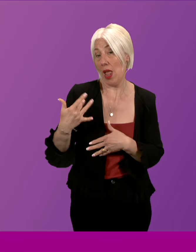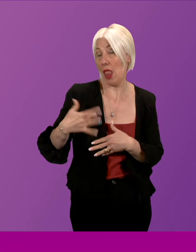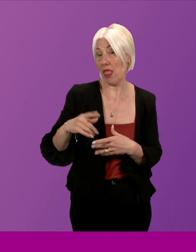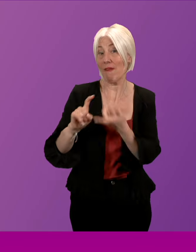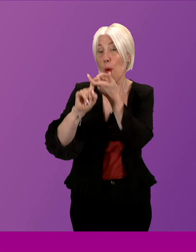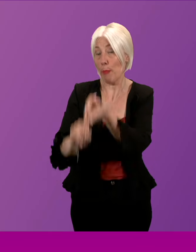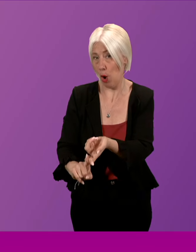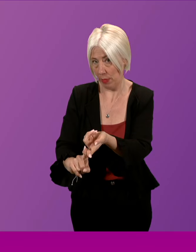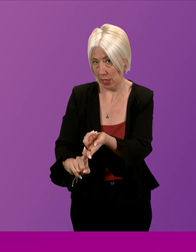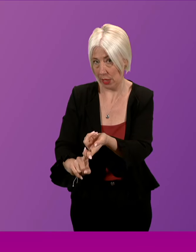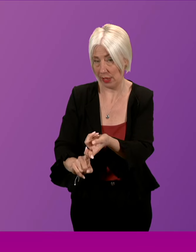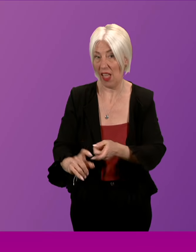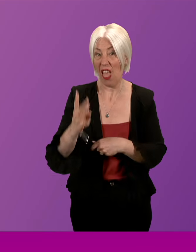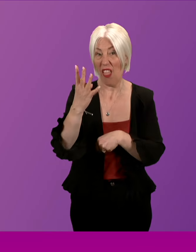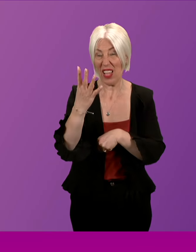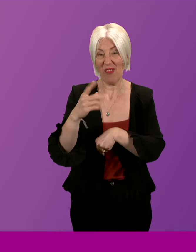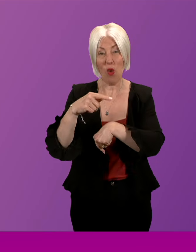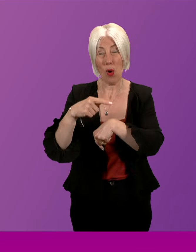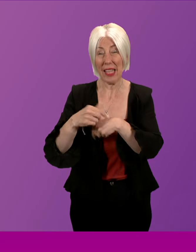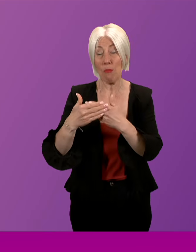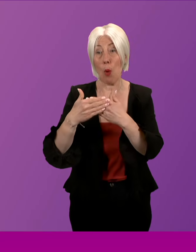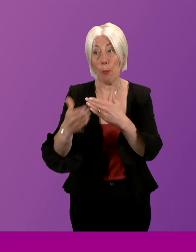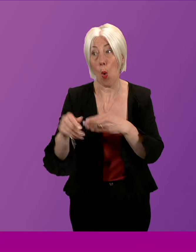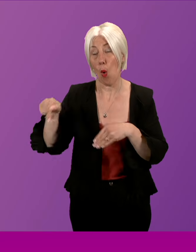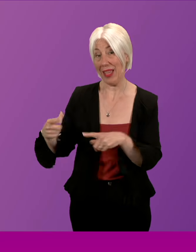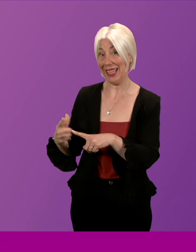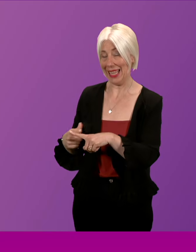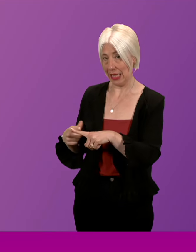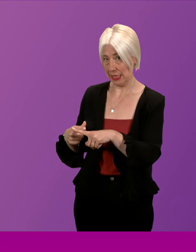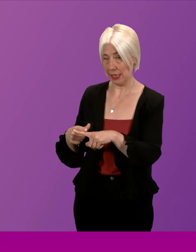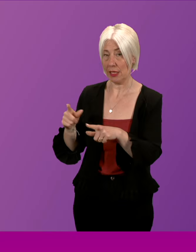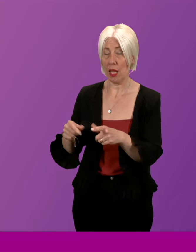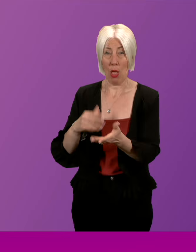That is four times longer than in England. The reality of that wait is that babies and